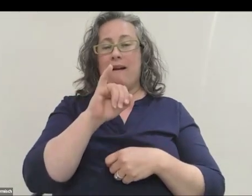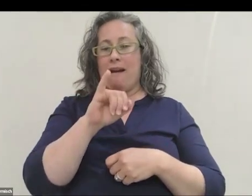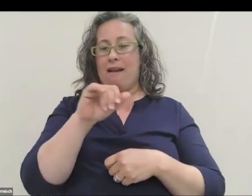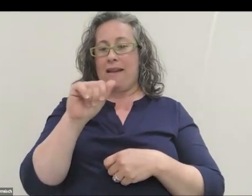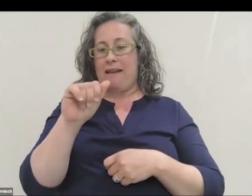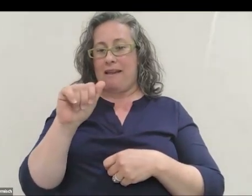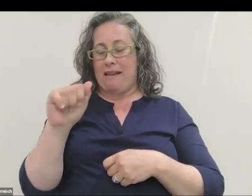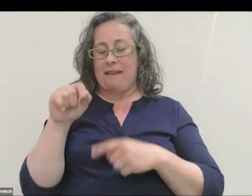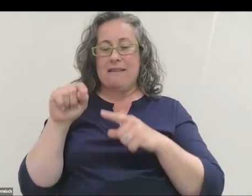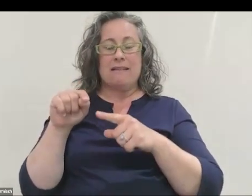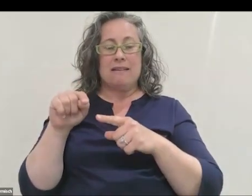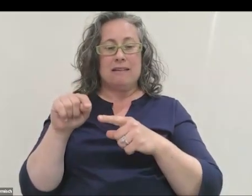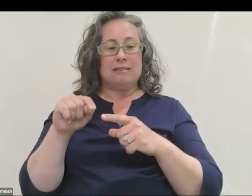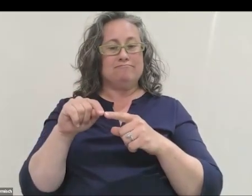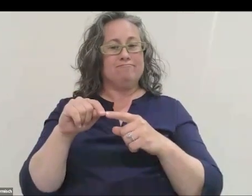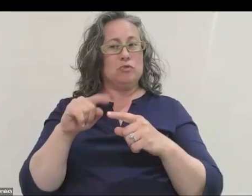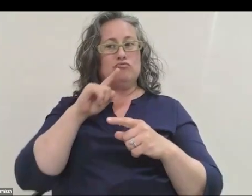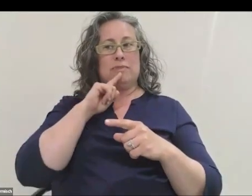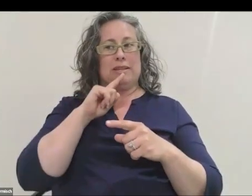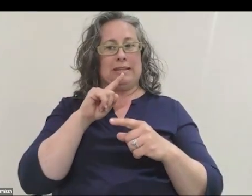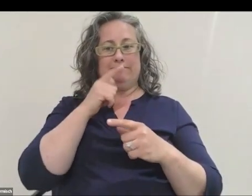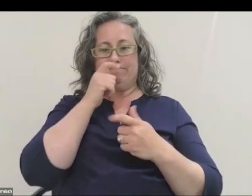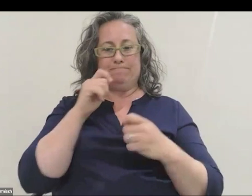as the IAAA, is a dynamic collective